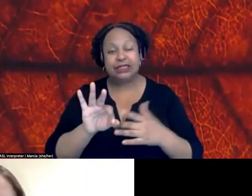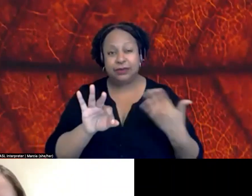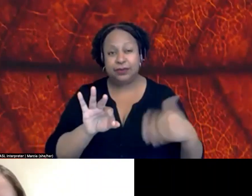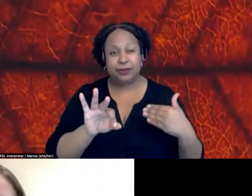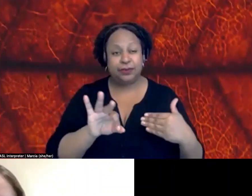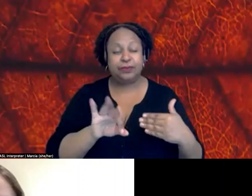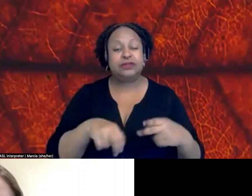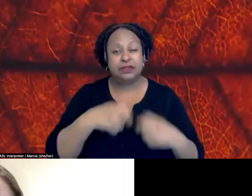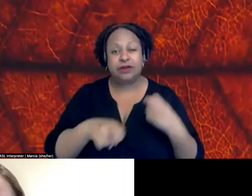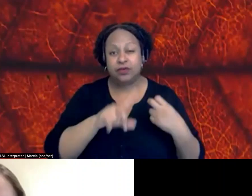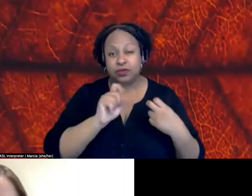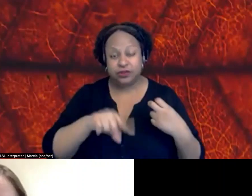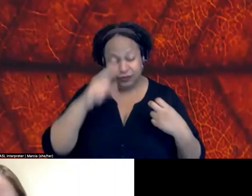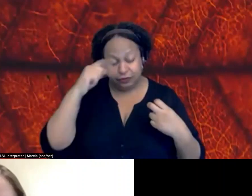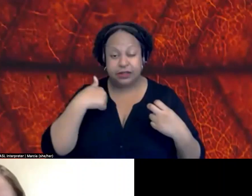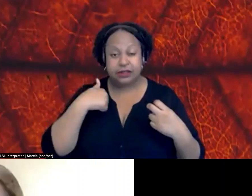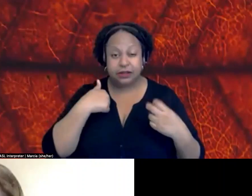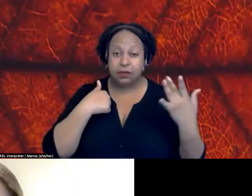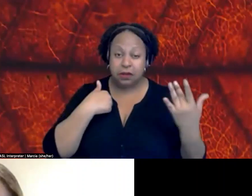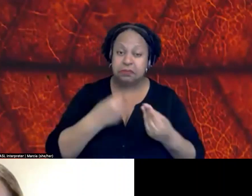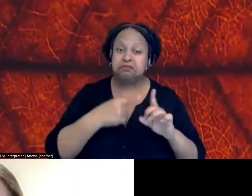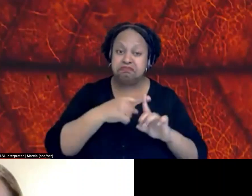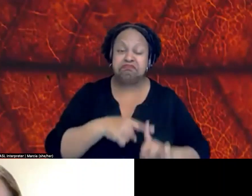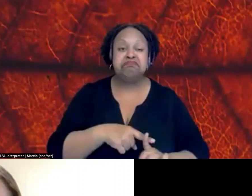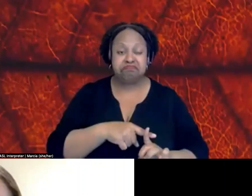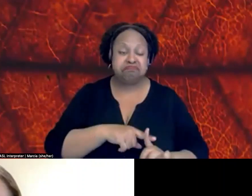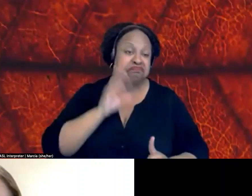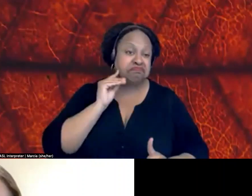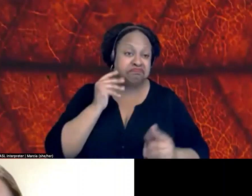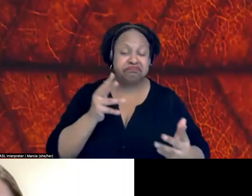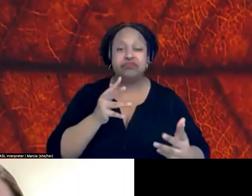Because there was a lot of good things that did come out of it and a lot of bad things.